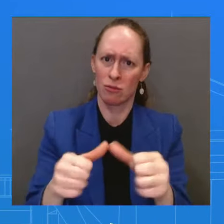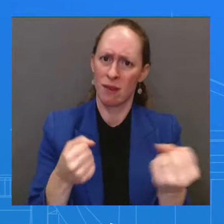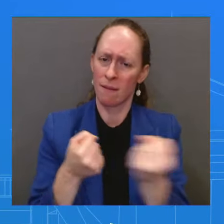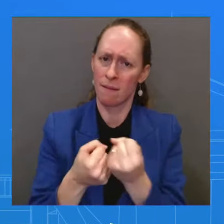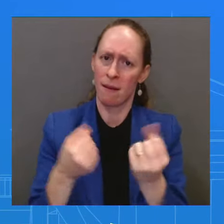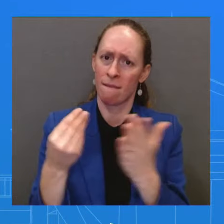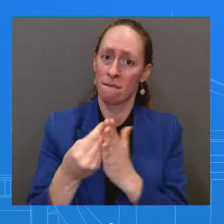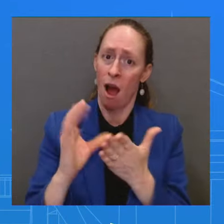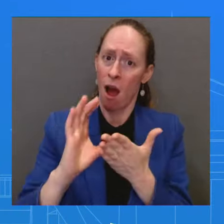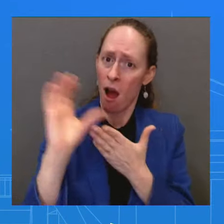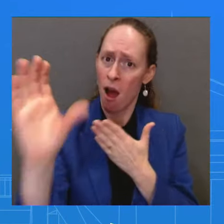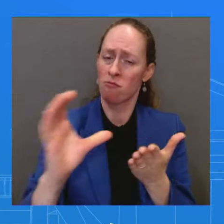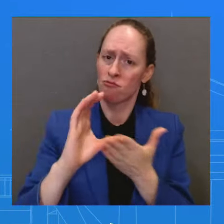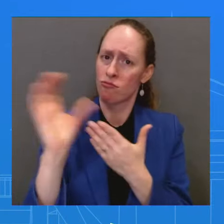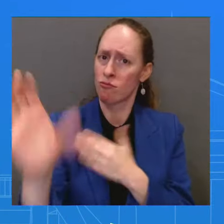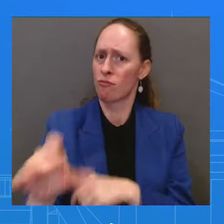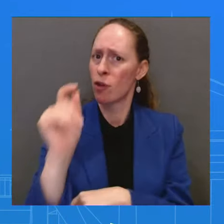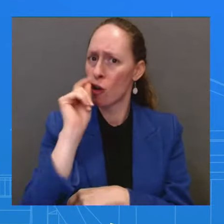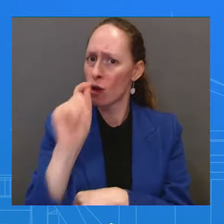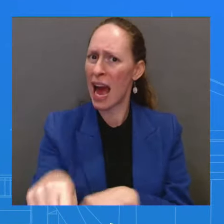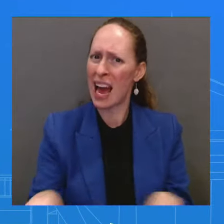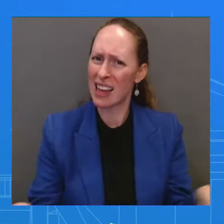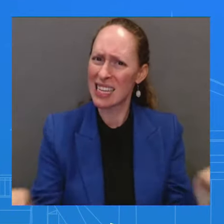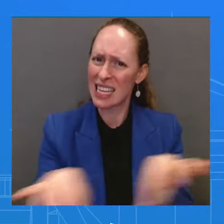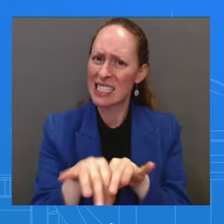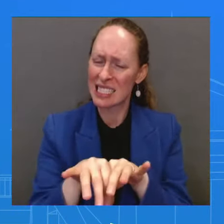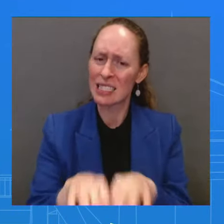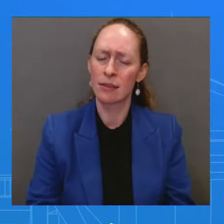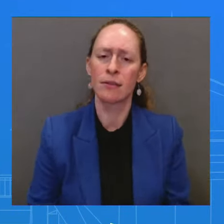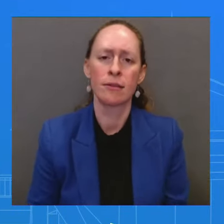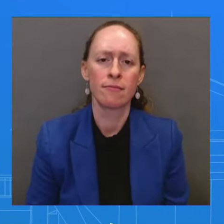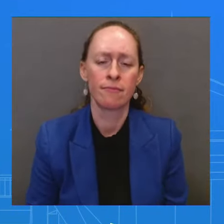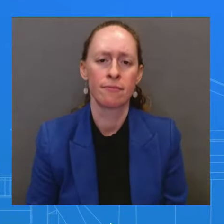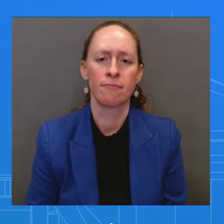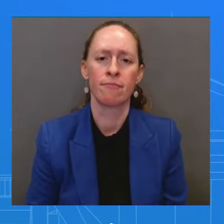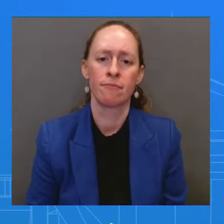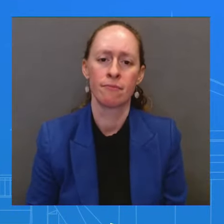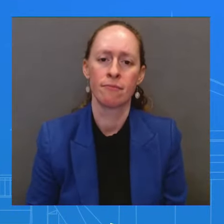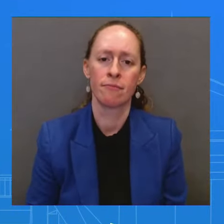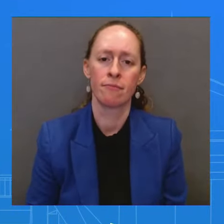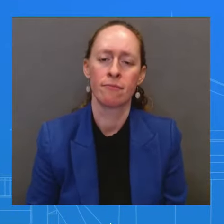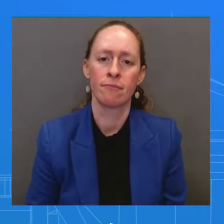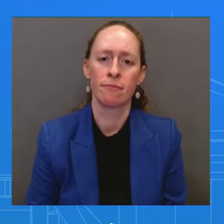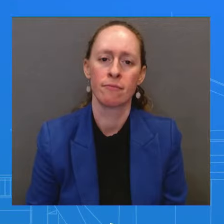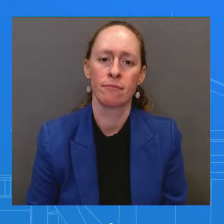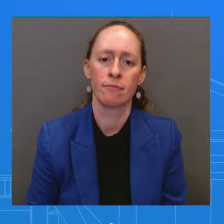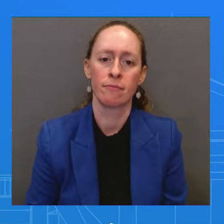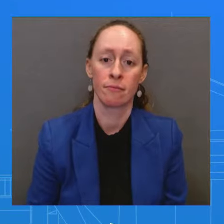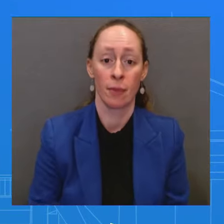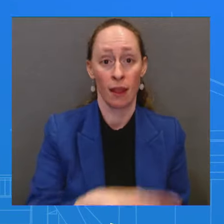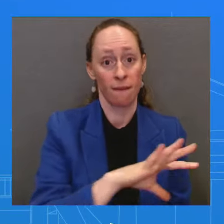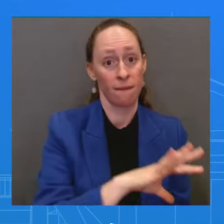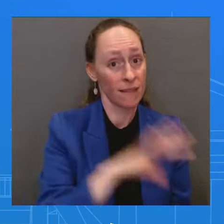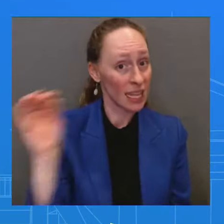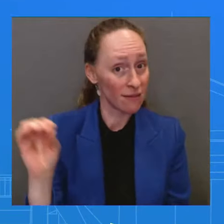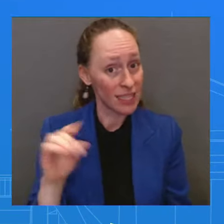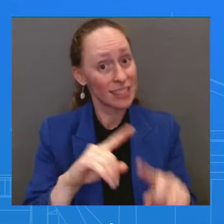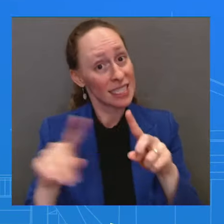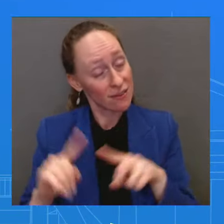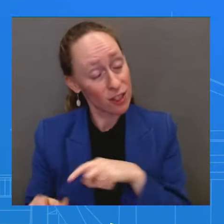Look, again, he said: We brought 50 na- -- he brought 50 nations together, allies and partners, to make sure that commitment to Ukraine was there.